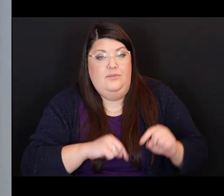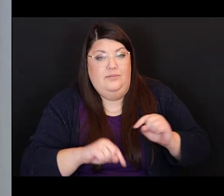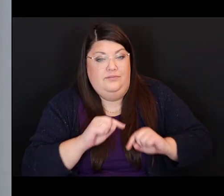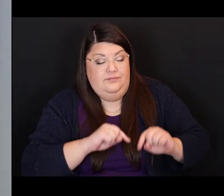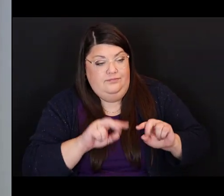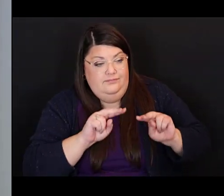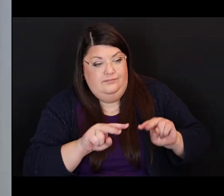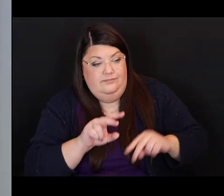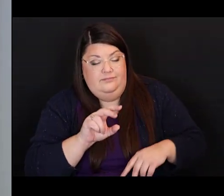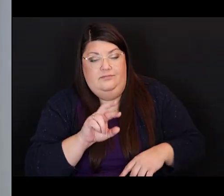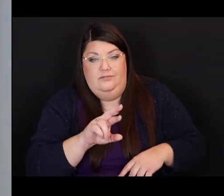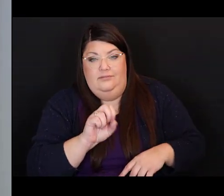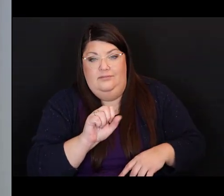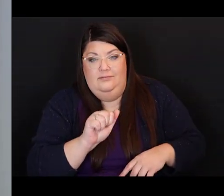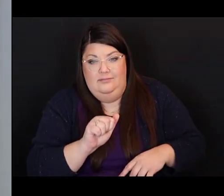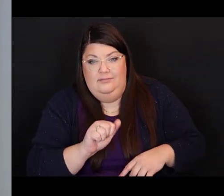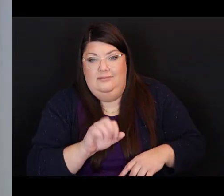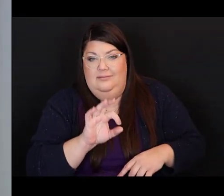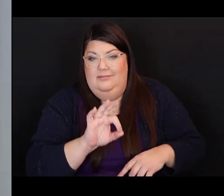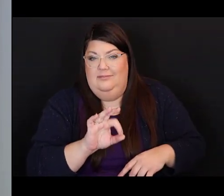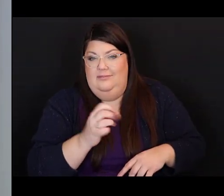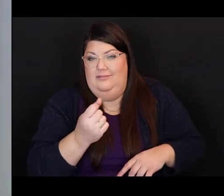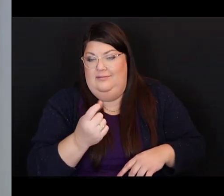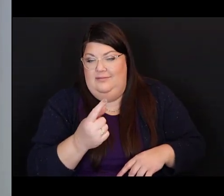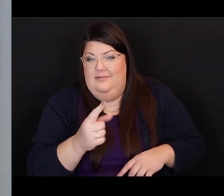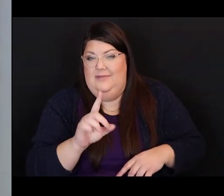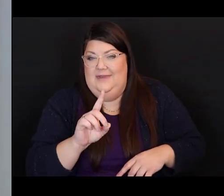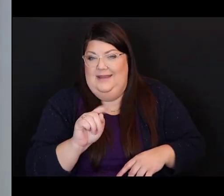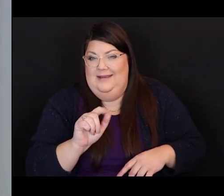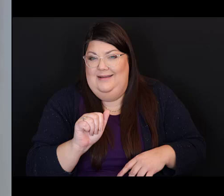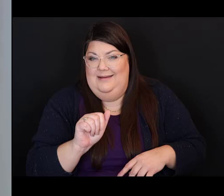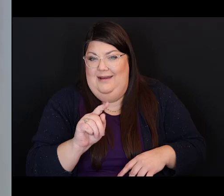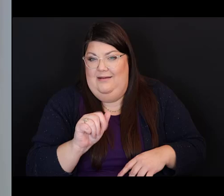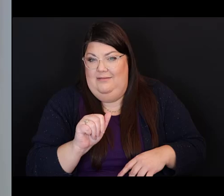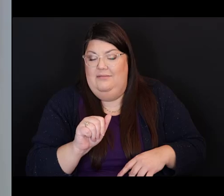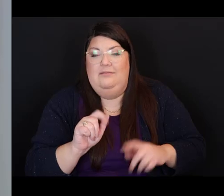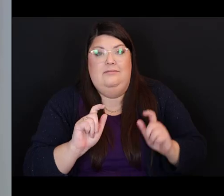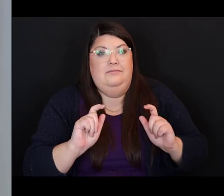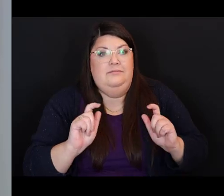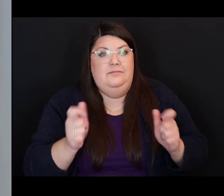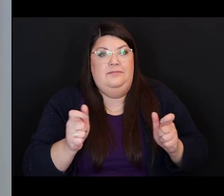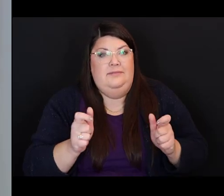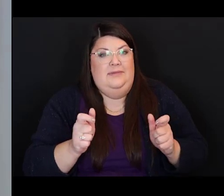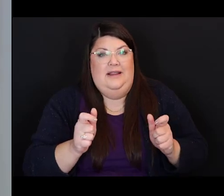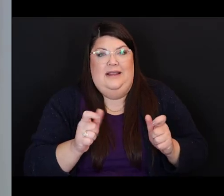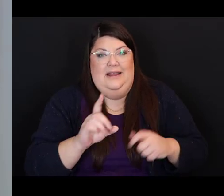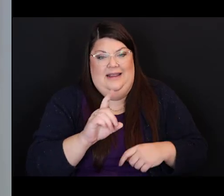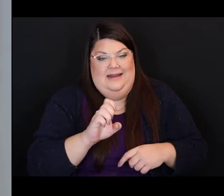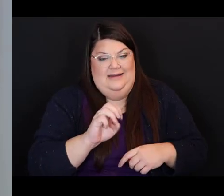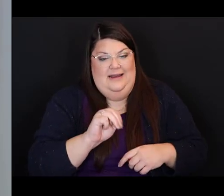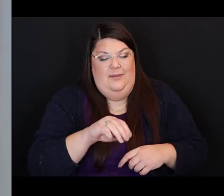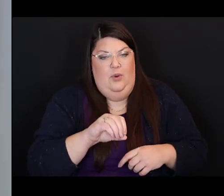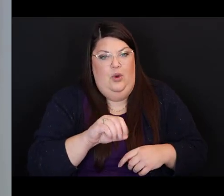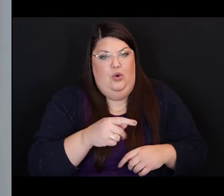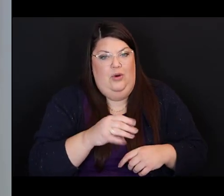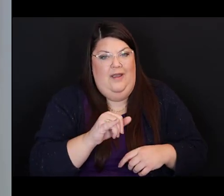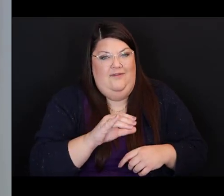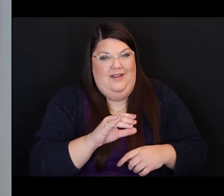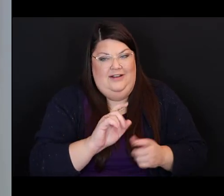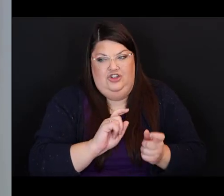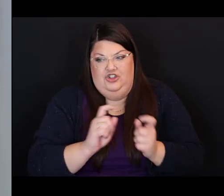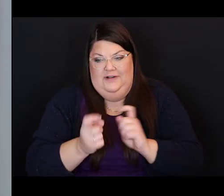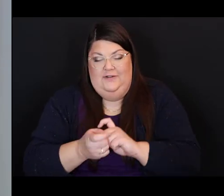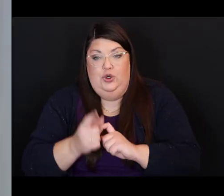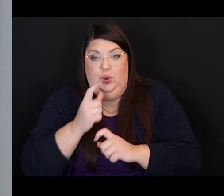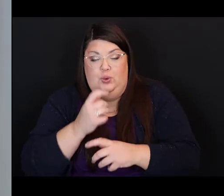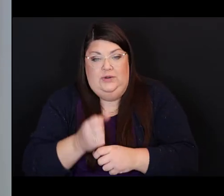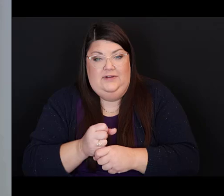the RSA 911 data, there's been a huge demographic shift in who is receiving VR services. We know in